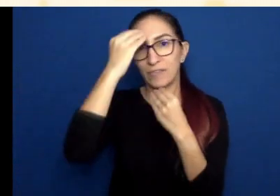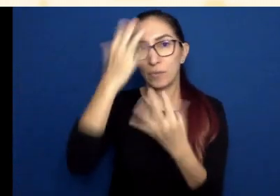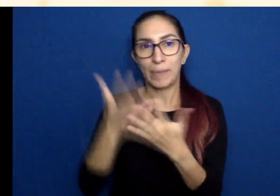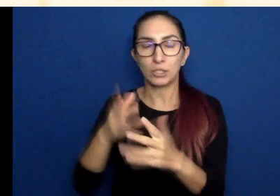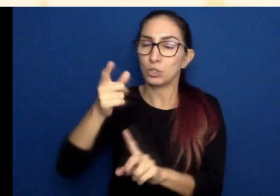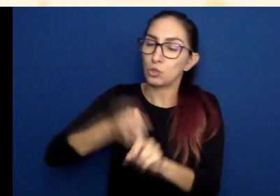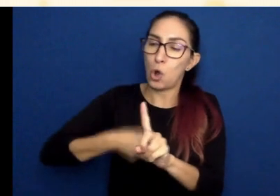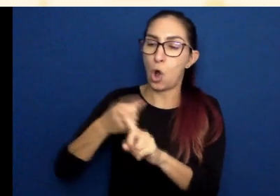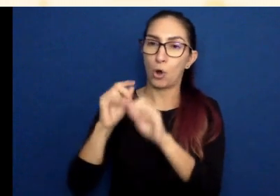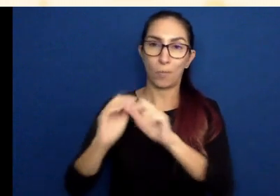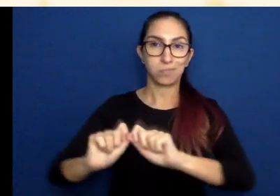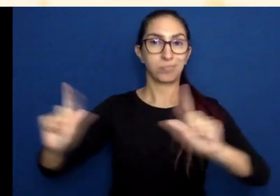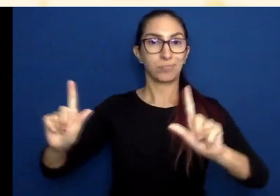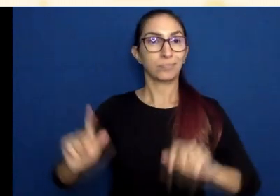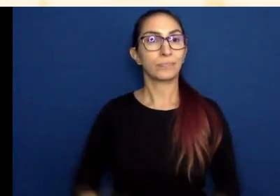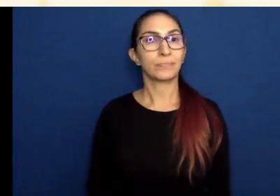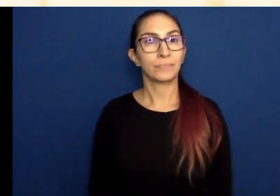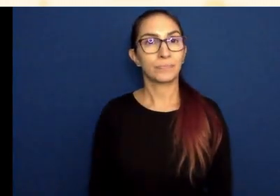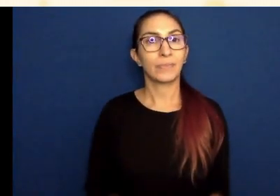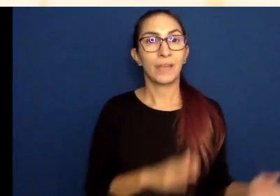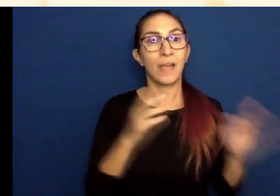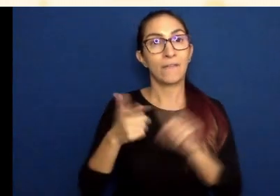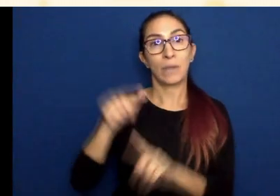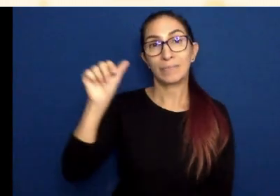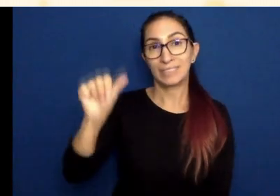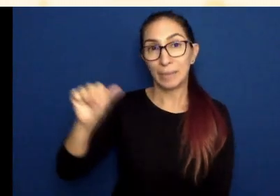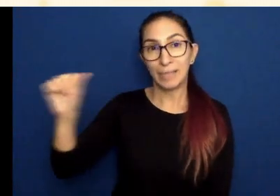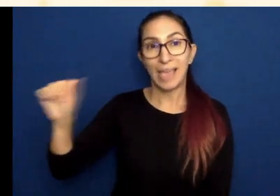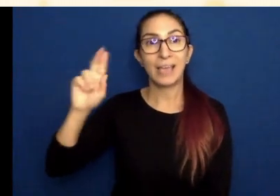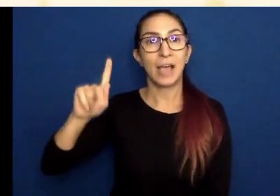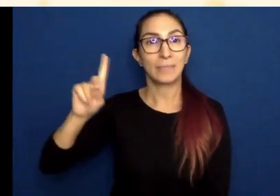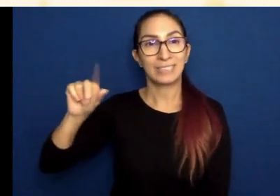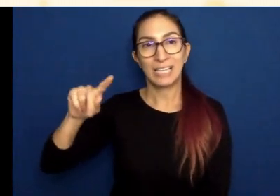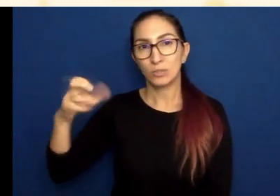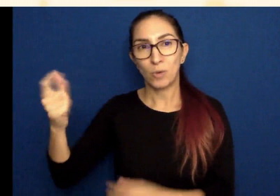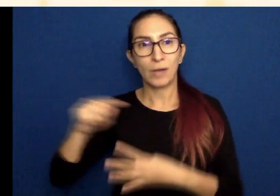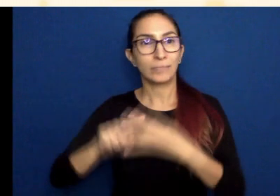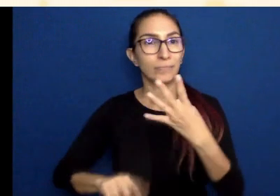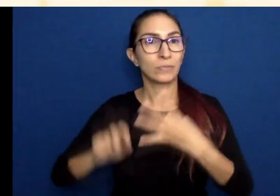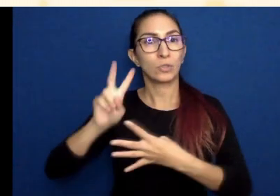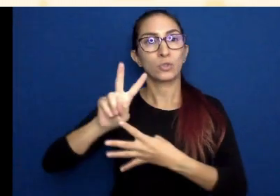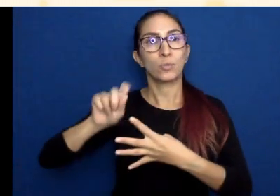From AA, the updates are 2.4.12, focus not obscured.